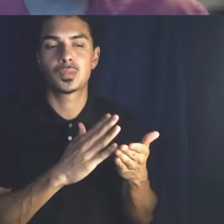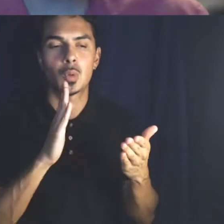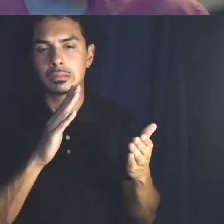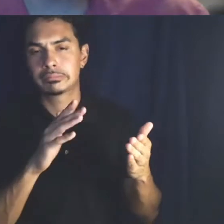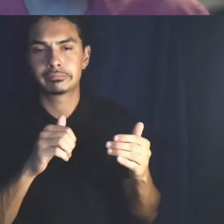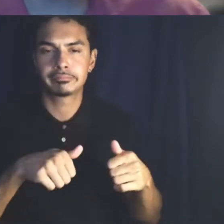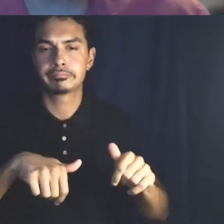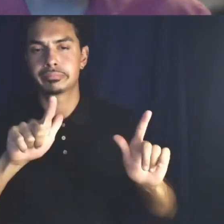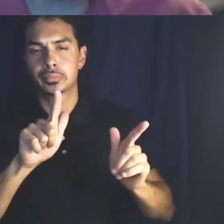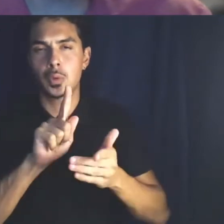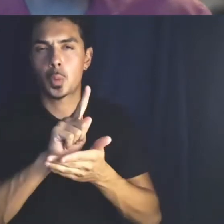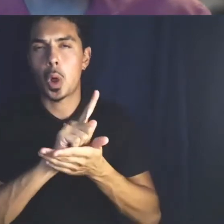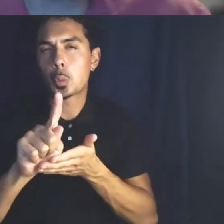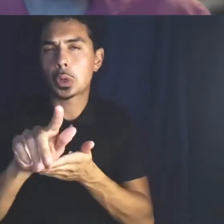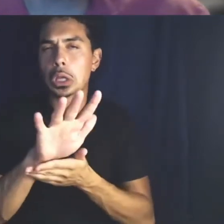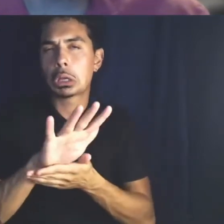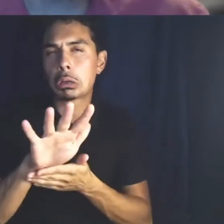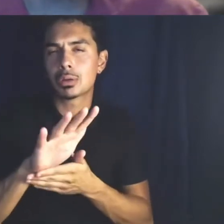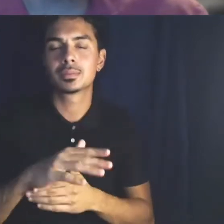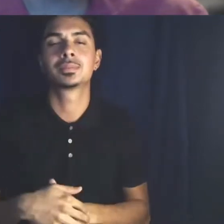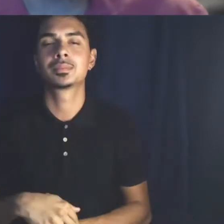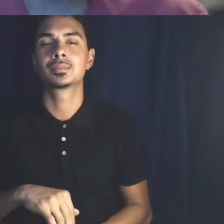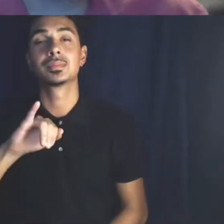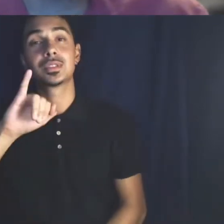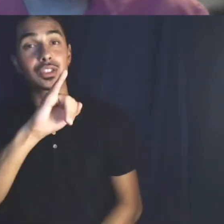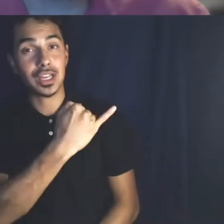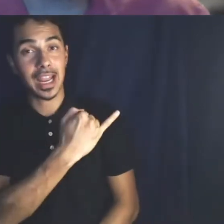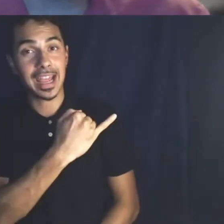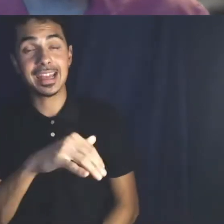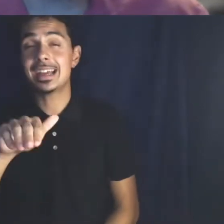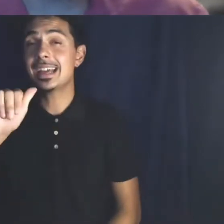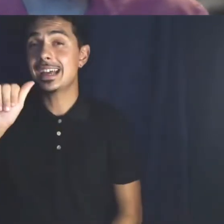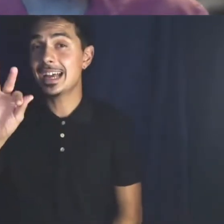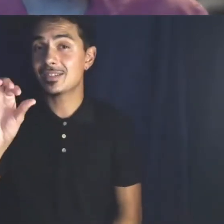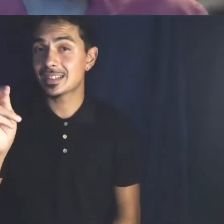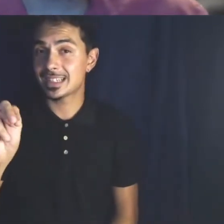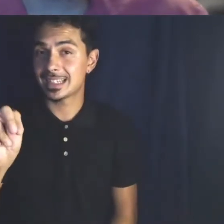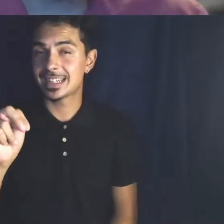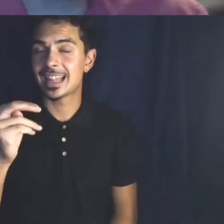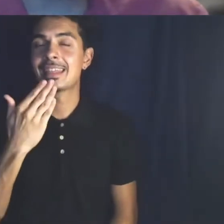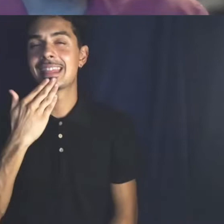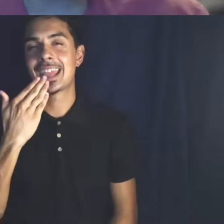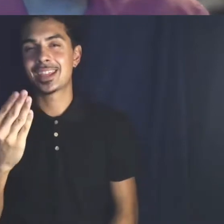So J, Afton, thank you for being here, and I'm gonna let y'all take over, thank you.